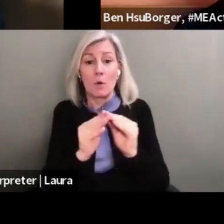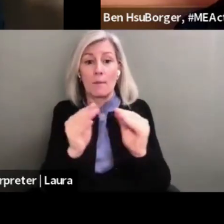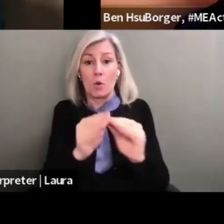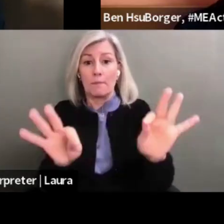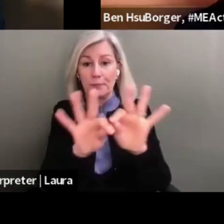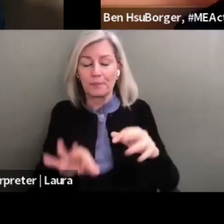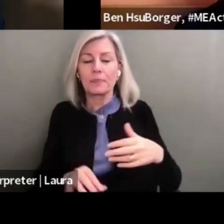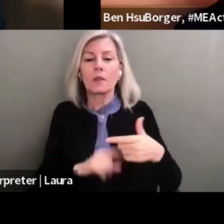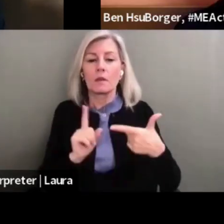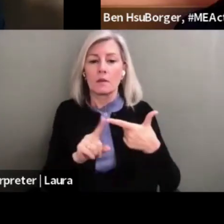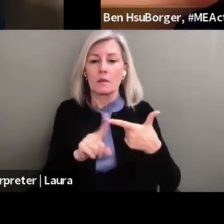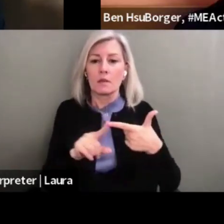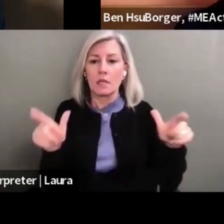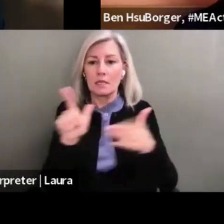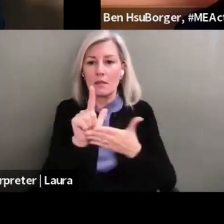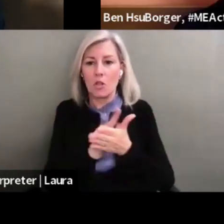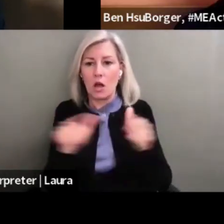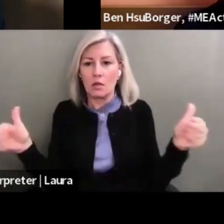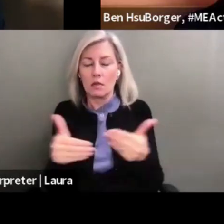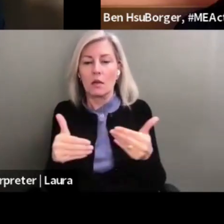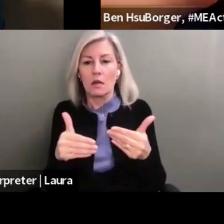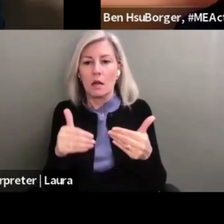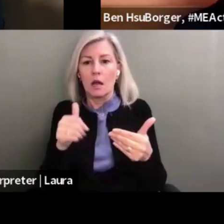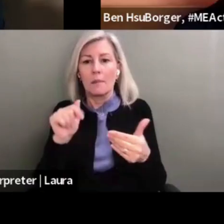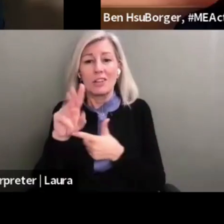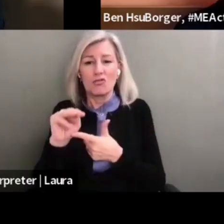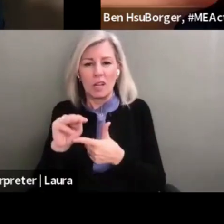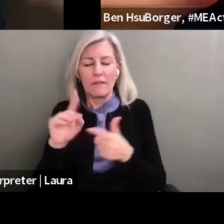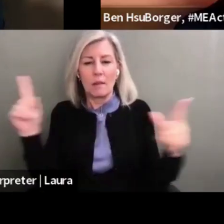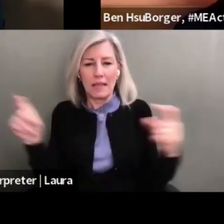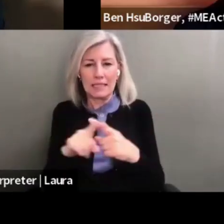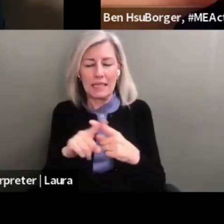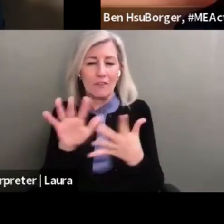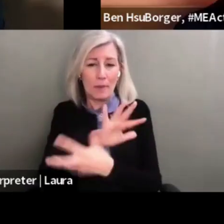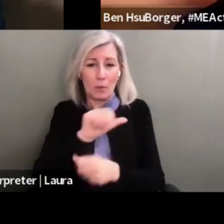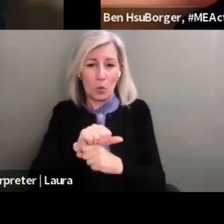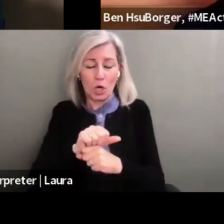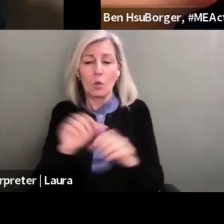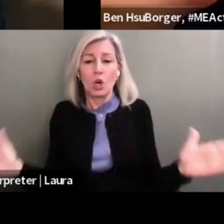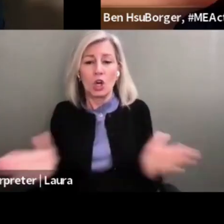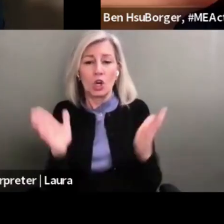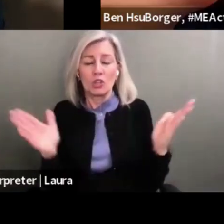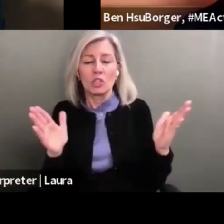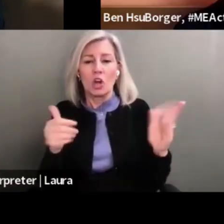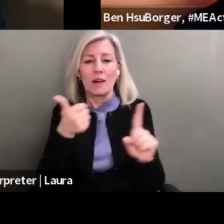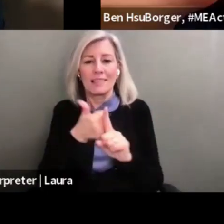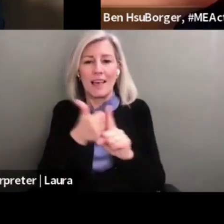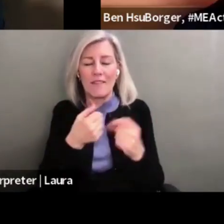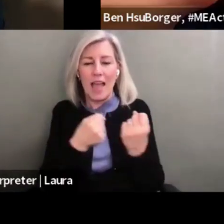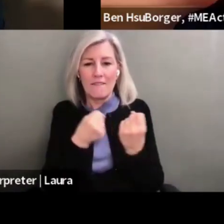states." Now that we are not seeing that play out, many were concerned there would be changes, the value of your